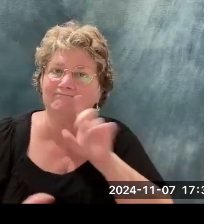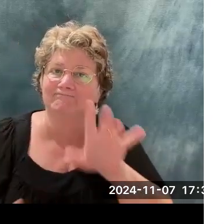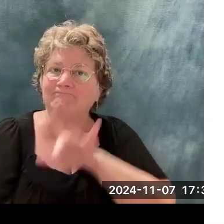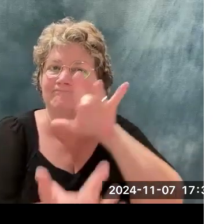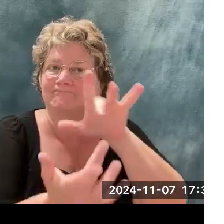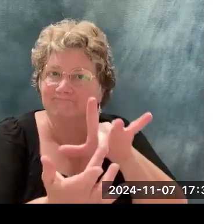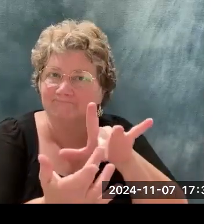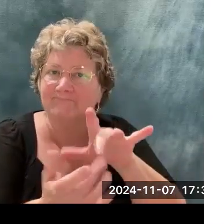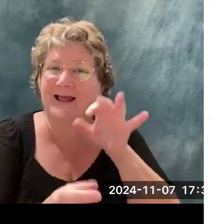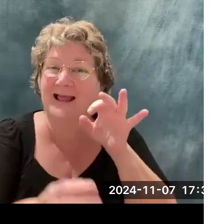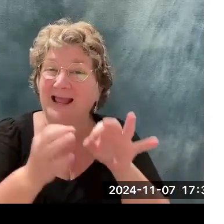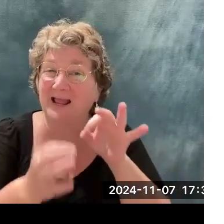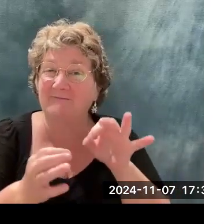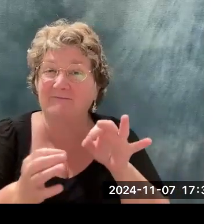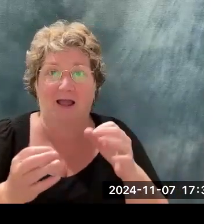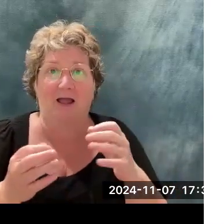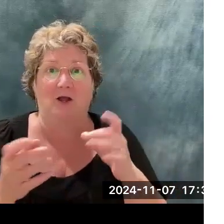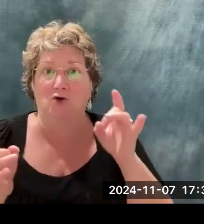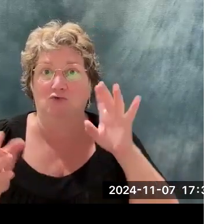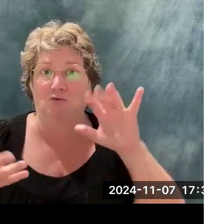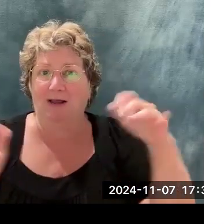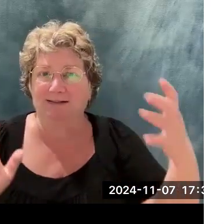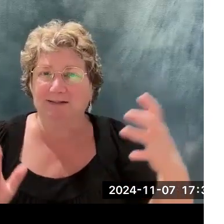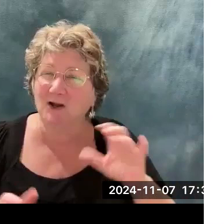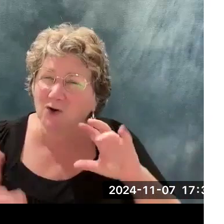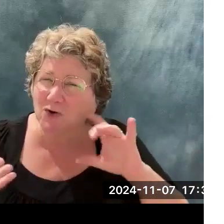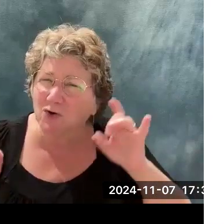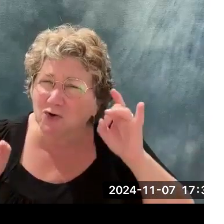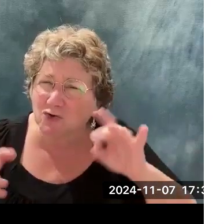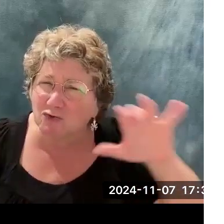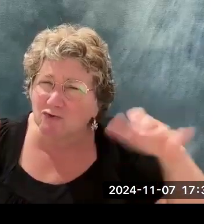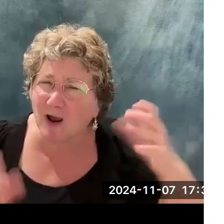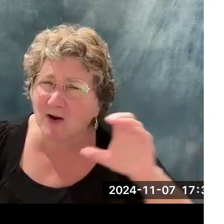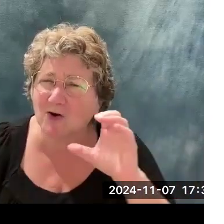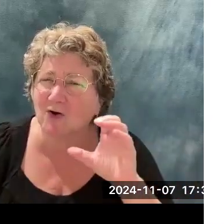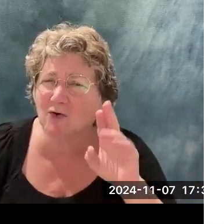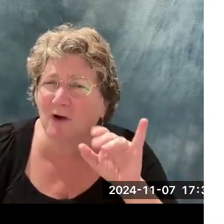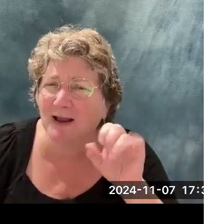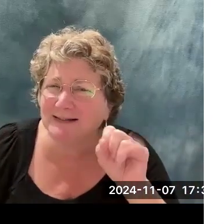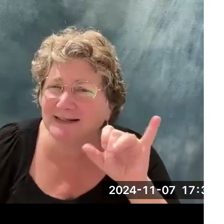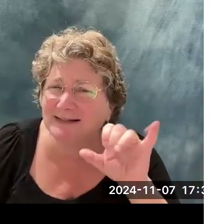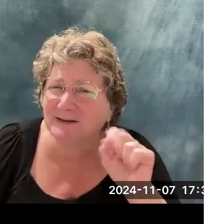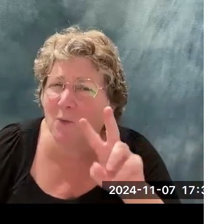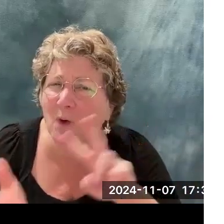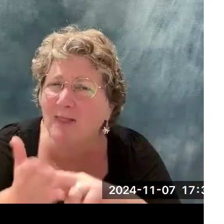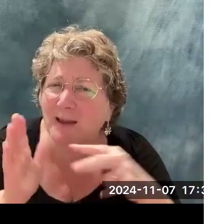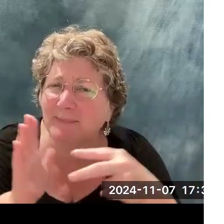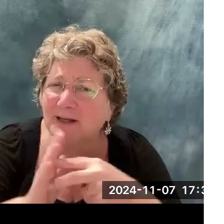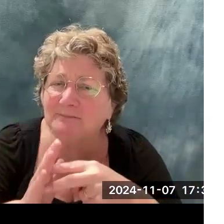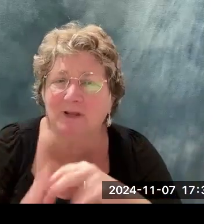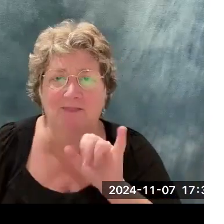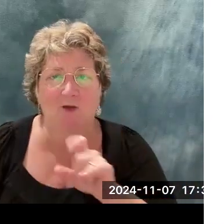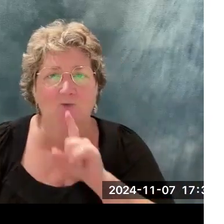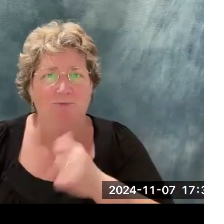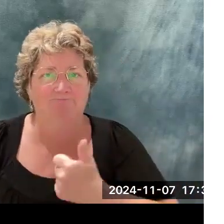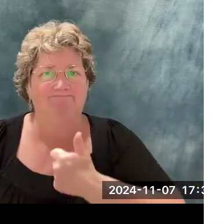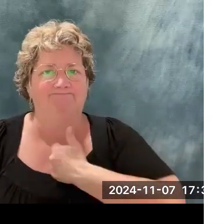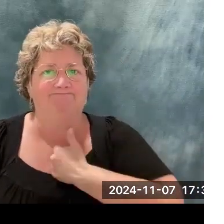is self-identified as crisis, right? Again, what's a crisis for me might look different for somebody else, and so that's really important